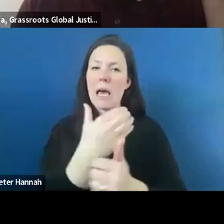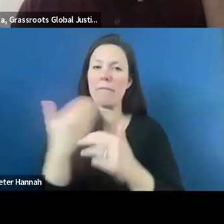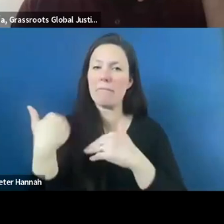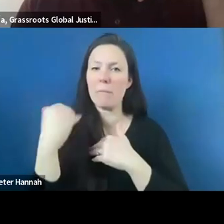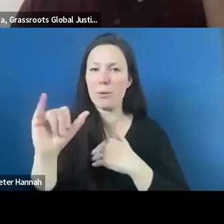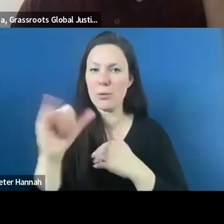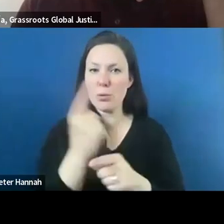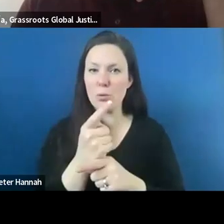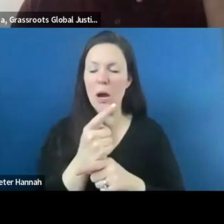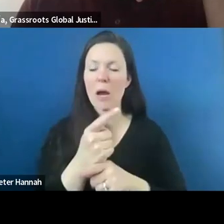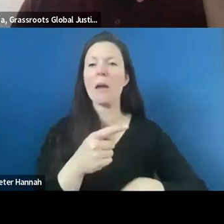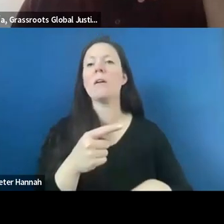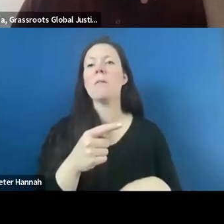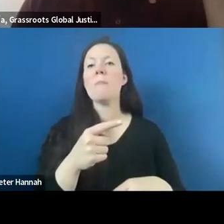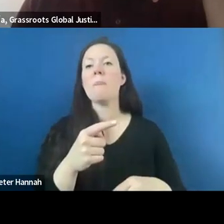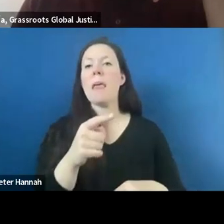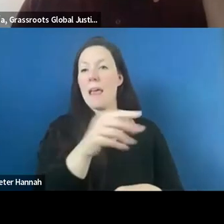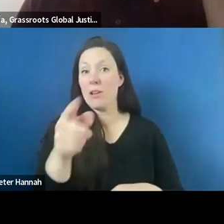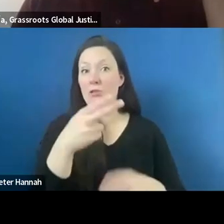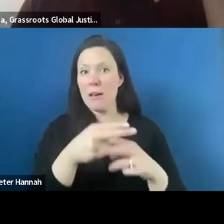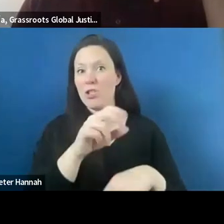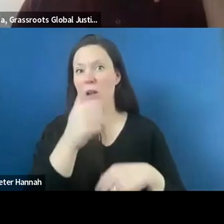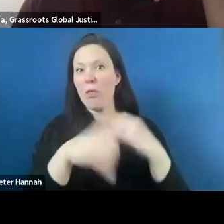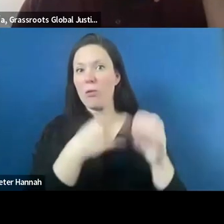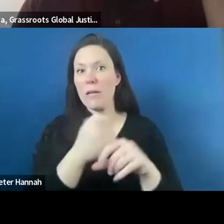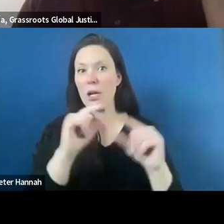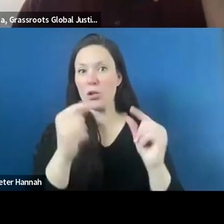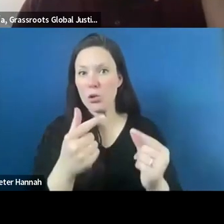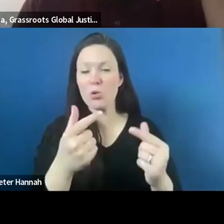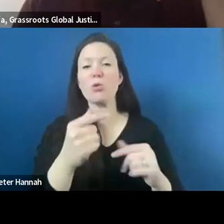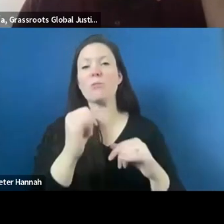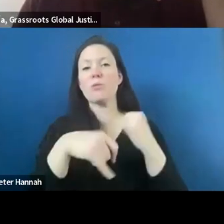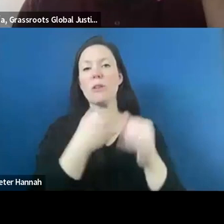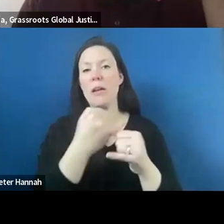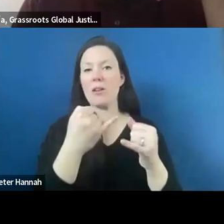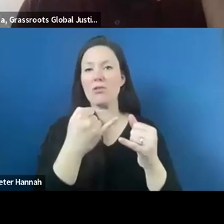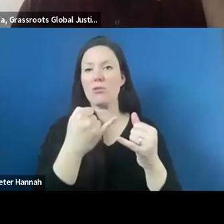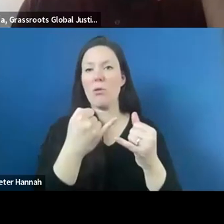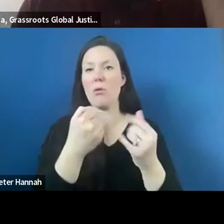about the other conflicts that the international environmental justice movement should be looking to.